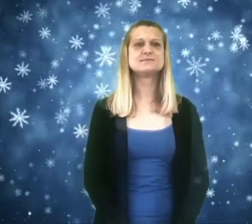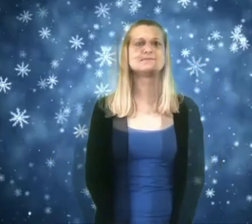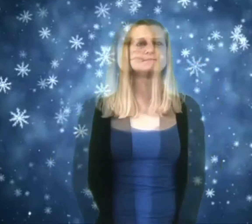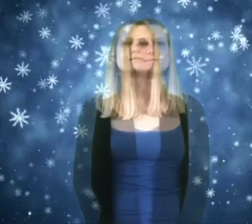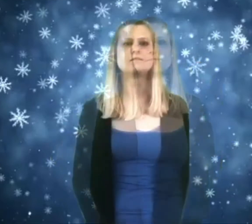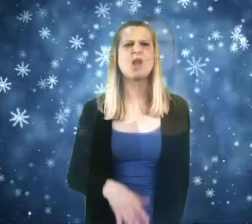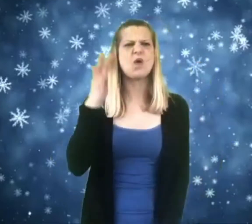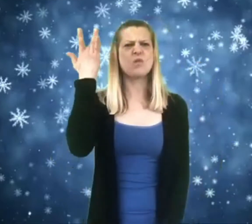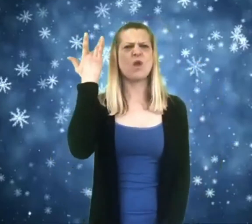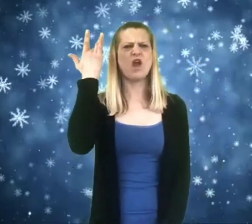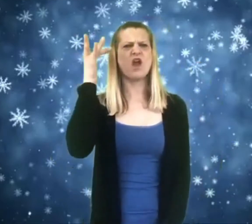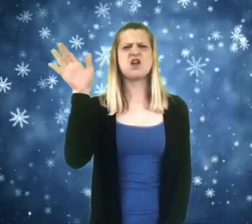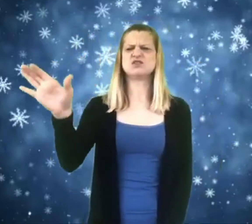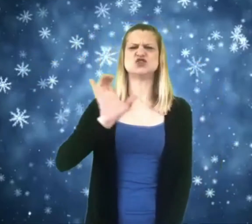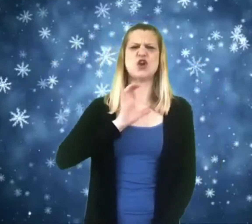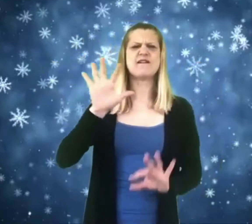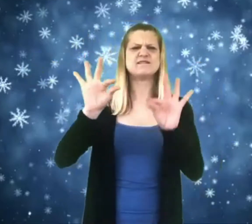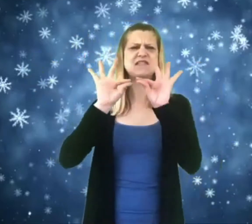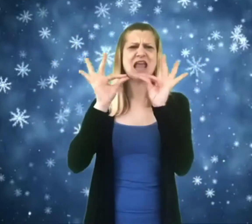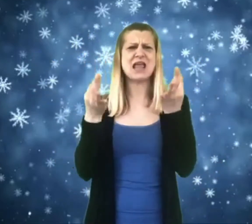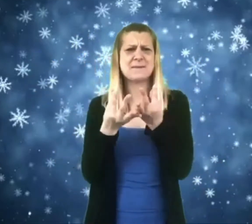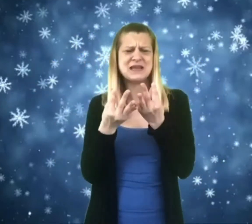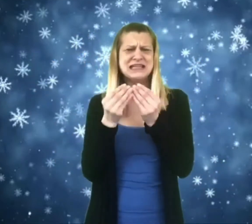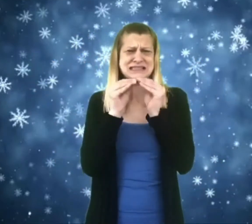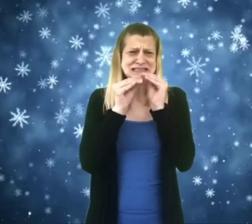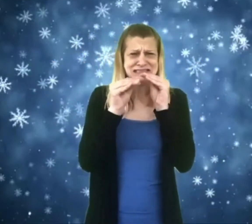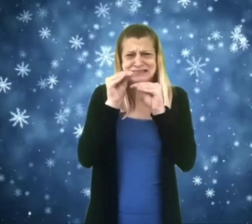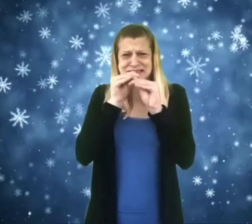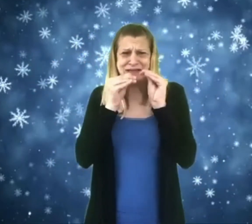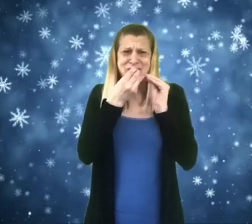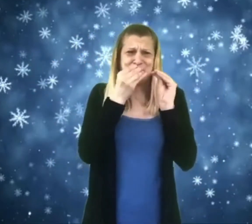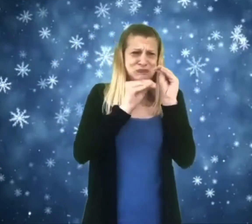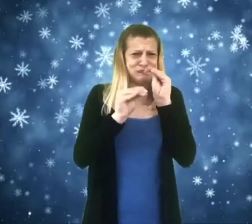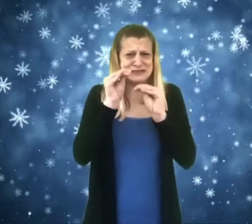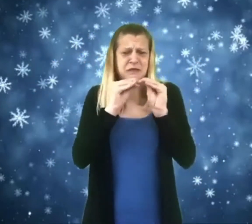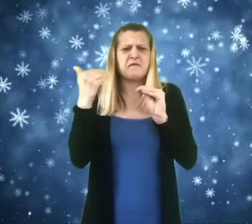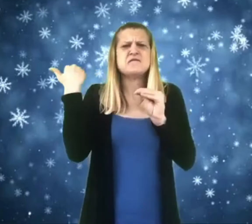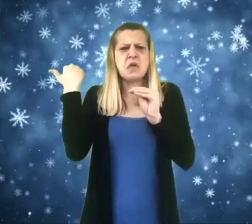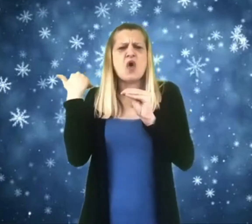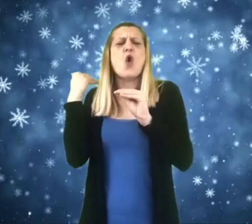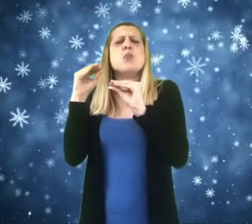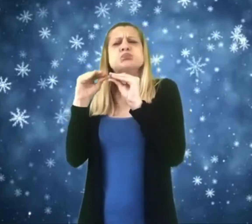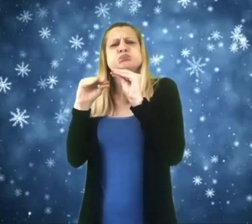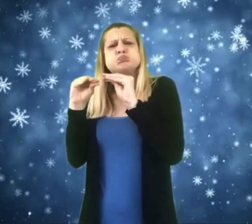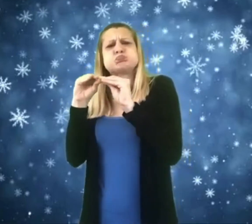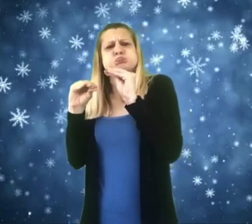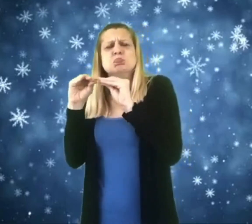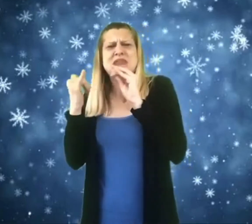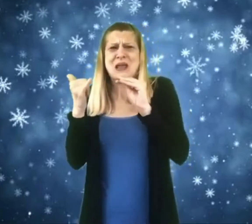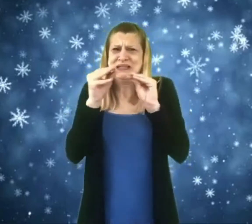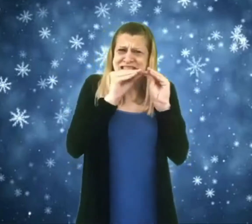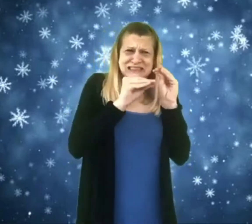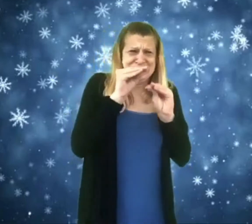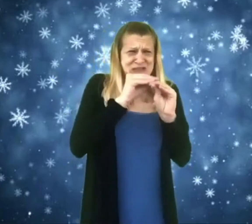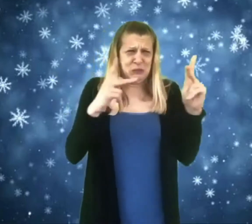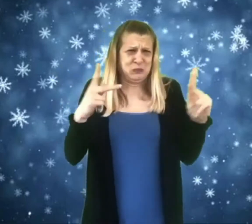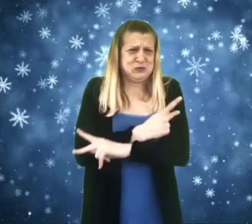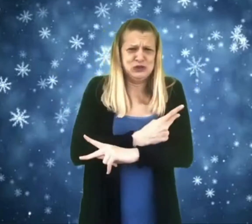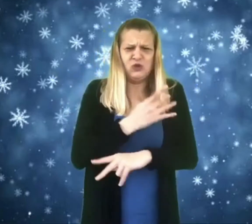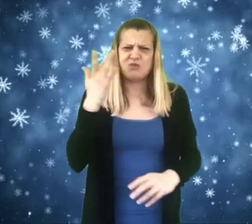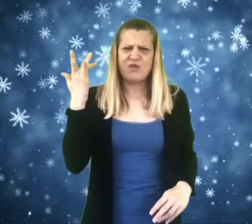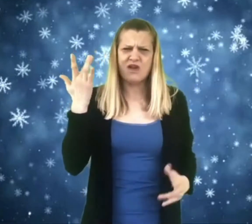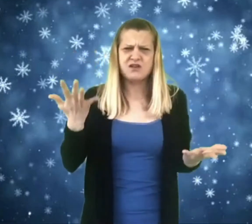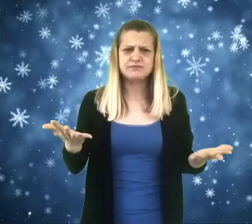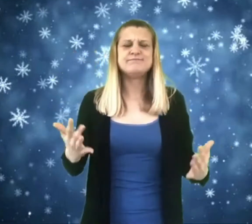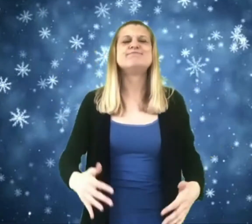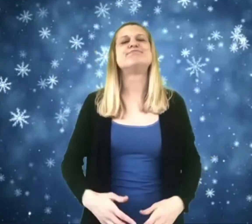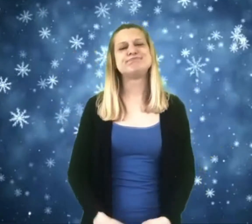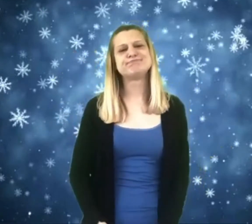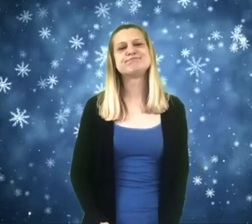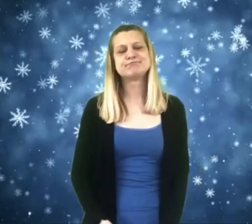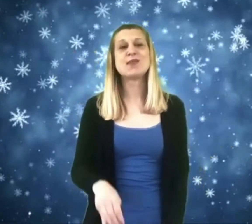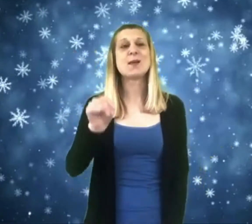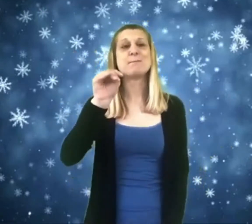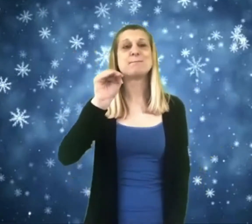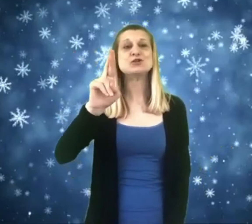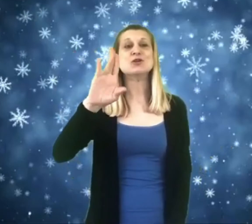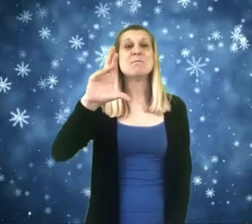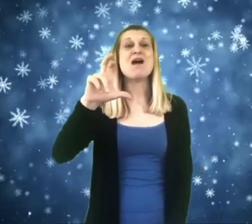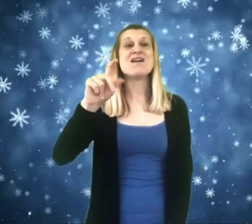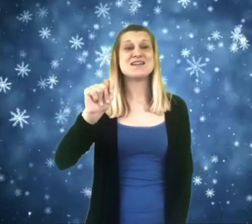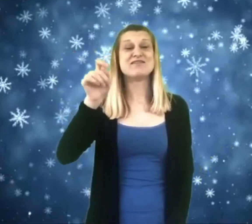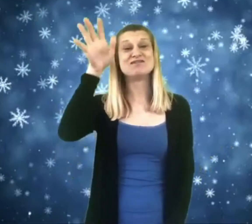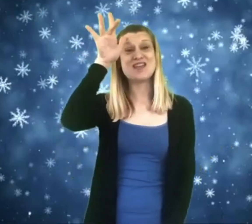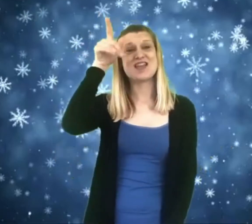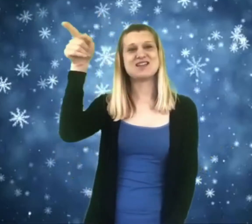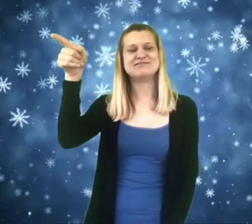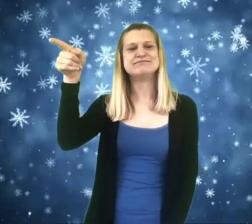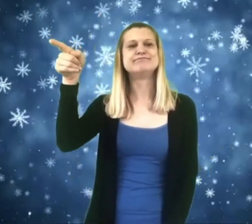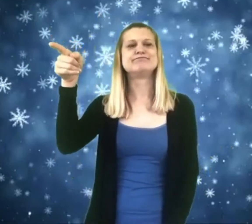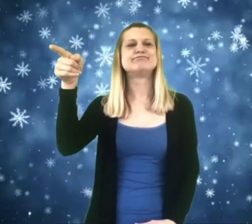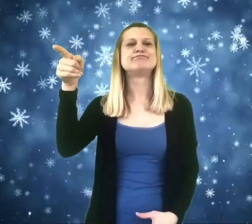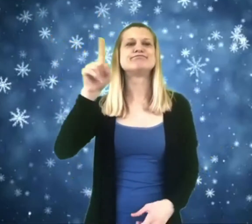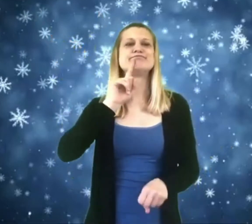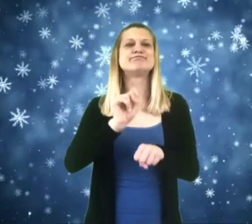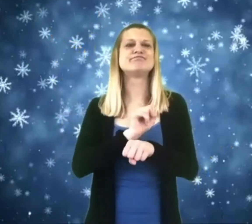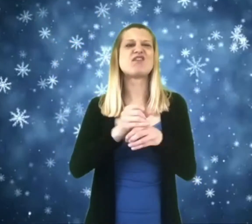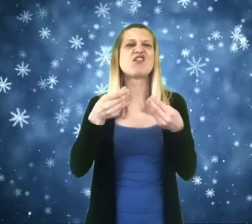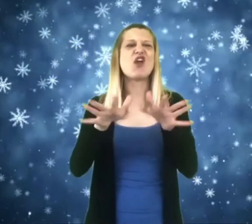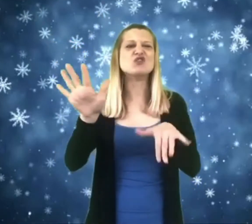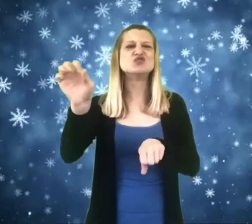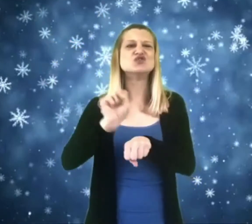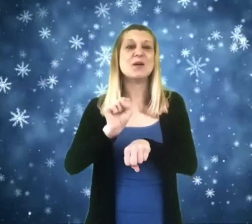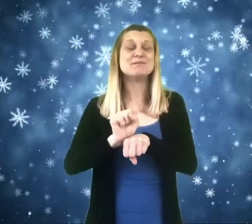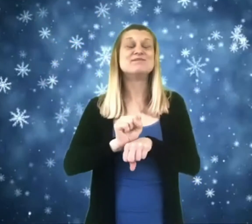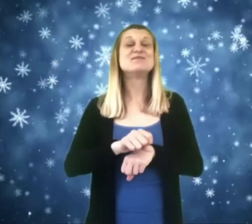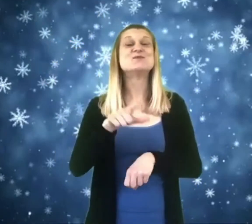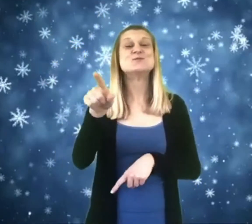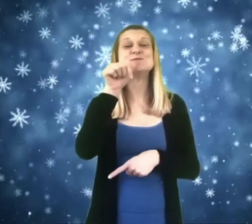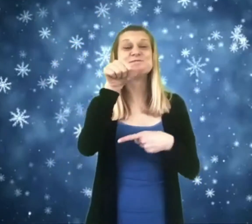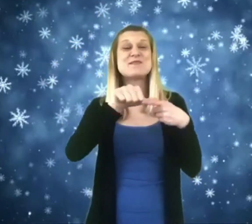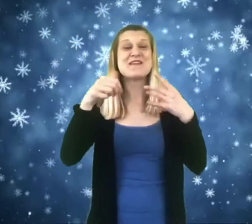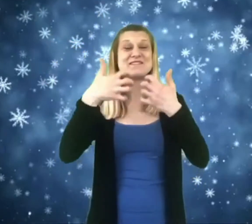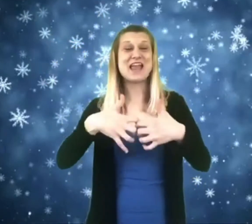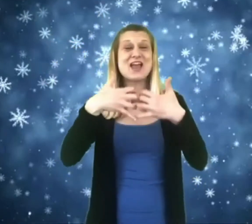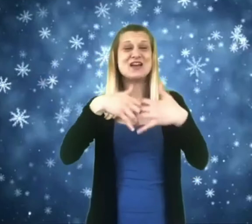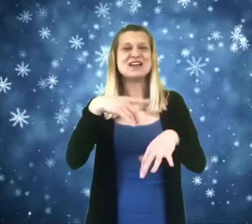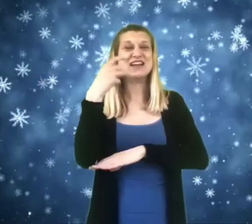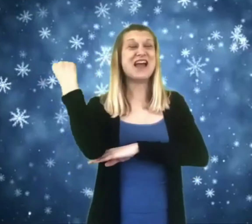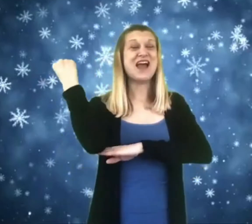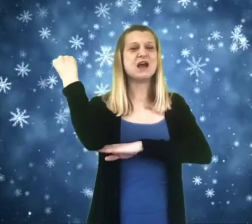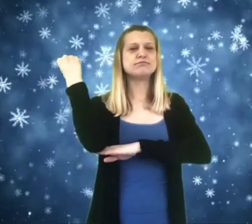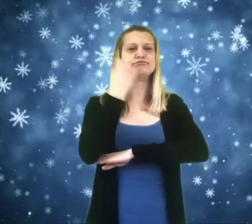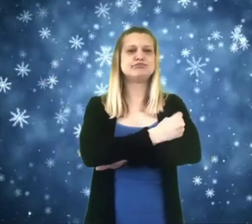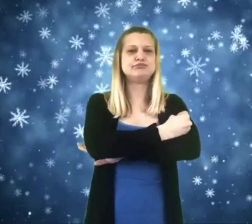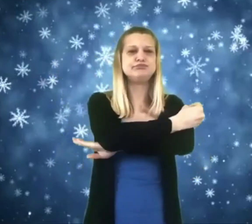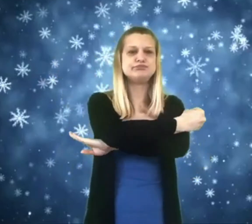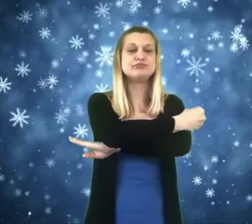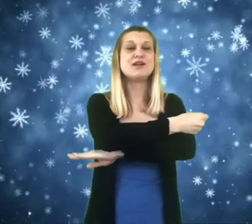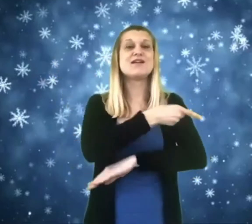The reason for this was that the toothpaste factory, the place where Mr. Bucket worked, suddenly went bust and had to close down.